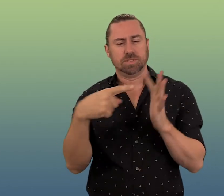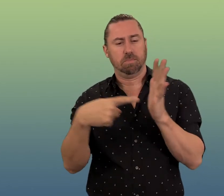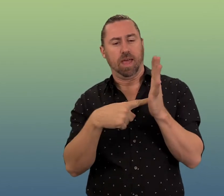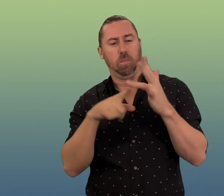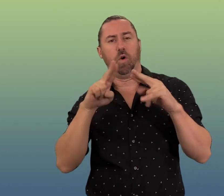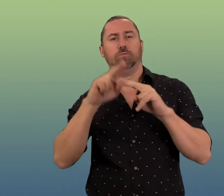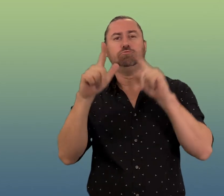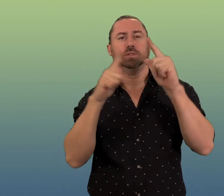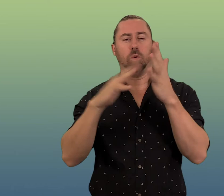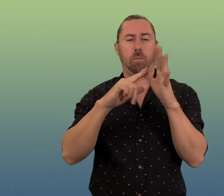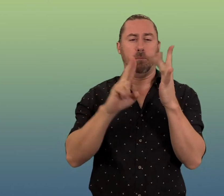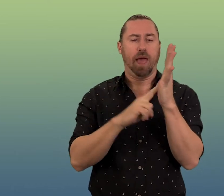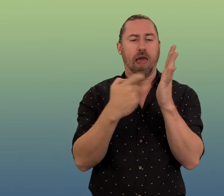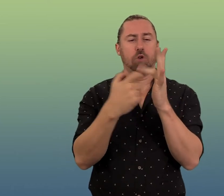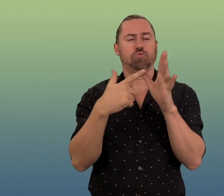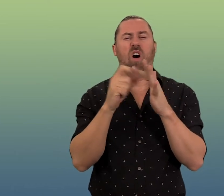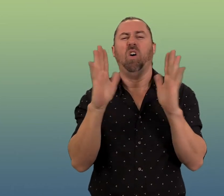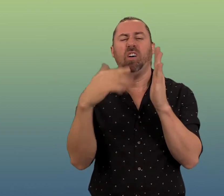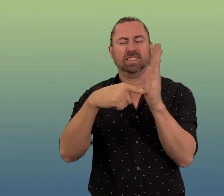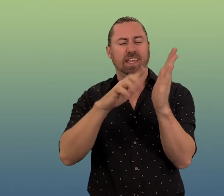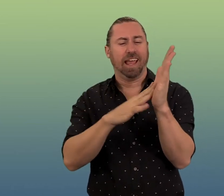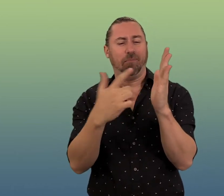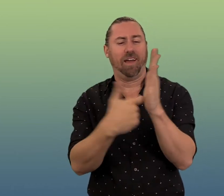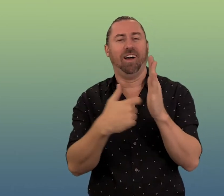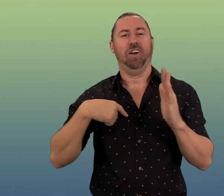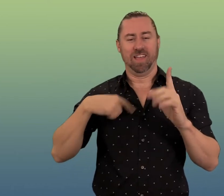As the Department of Transport and Main Roads, TMR,